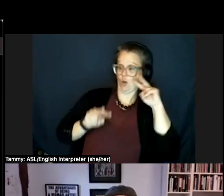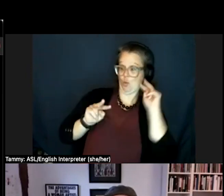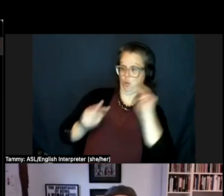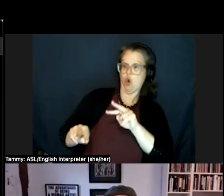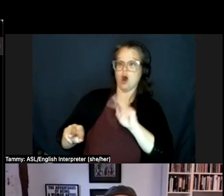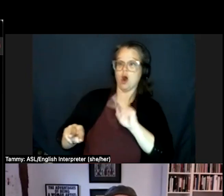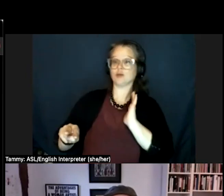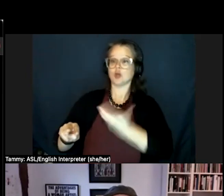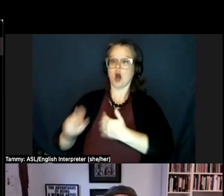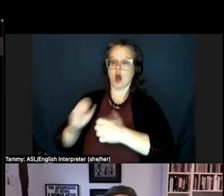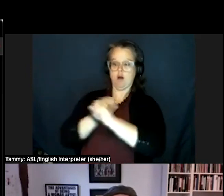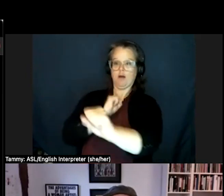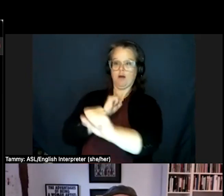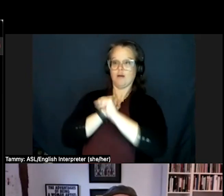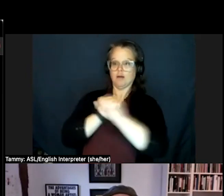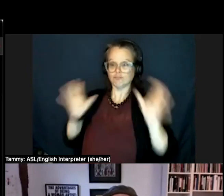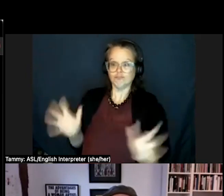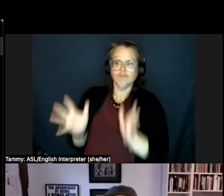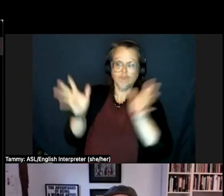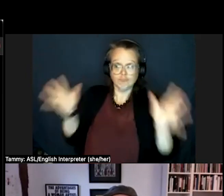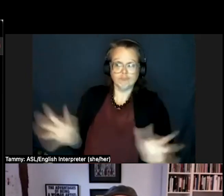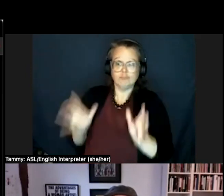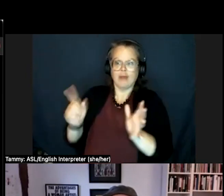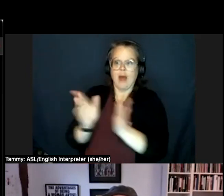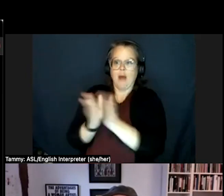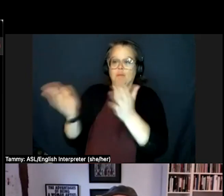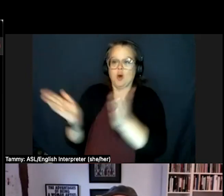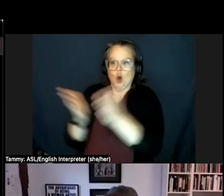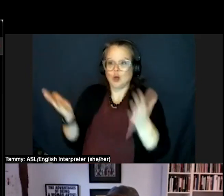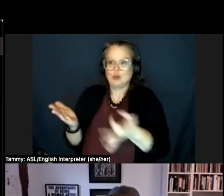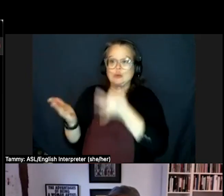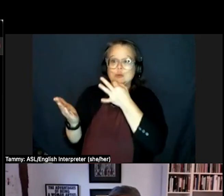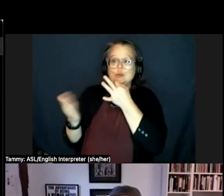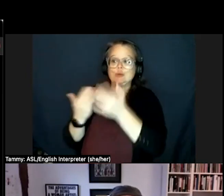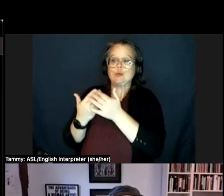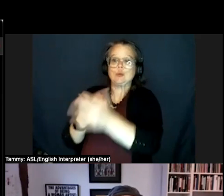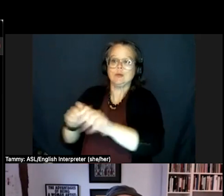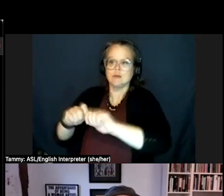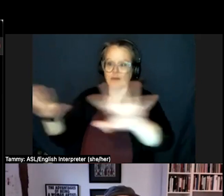things up well, gather more information about the things we're already doing, and not have